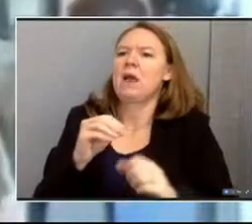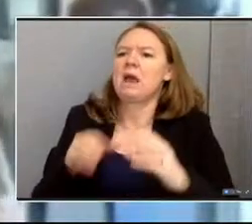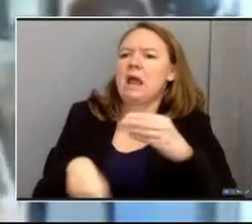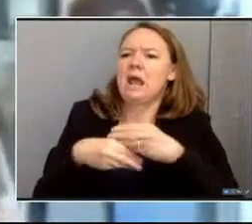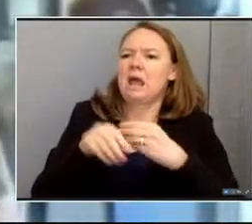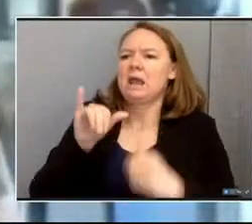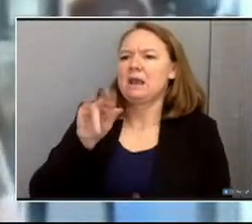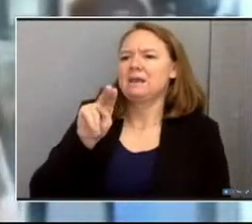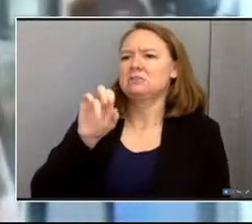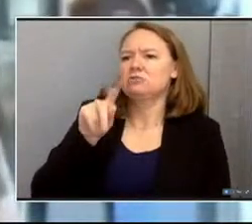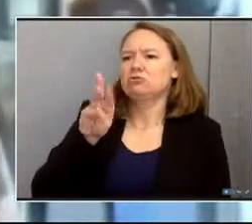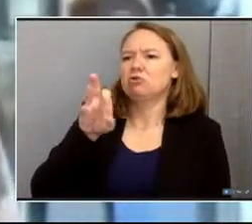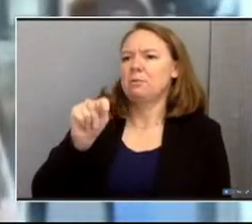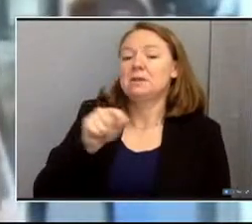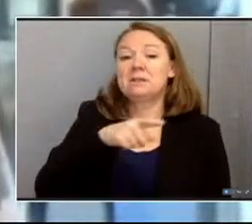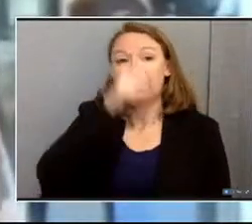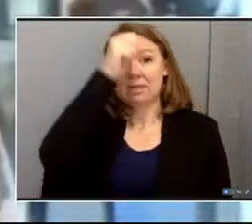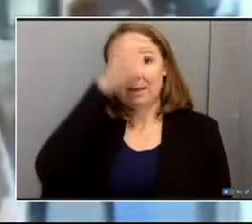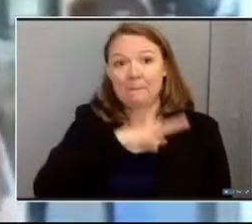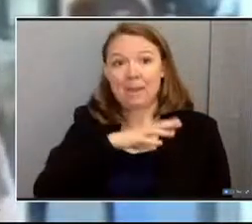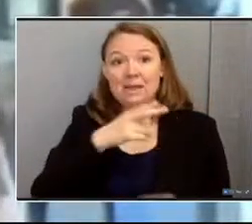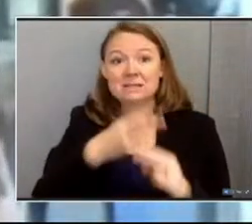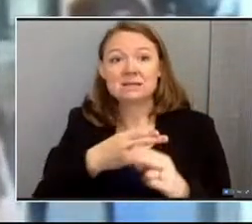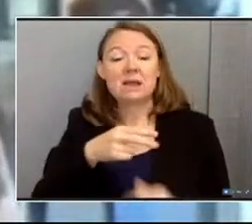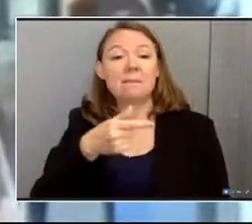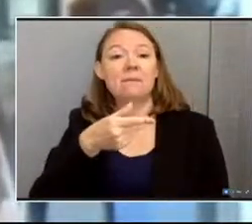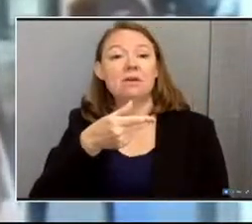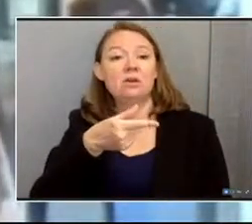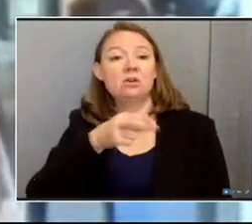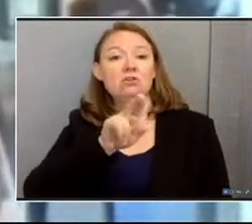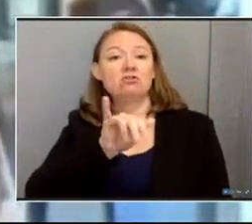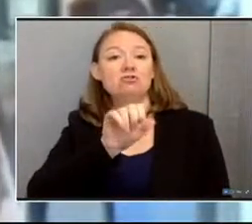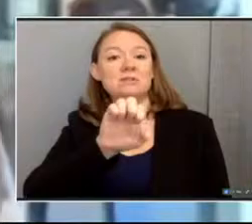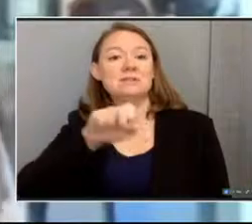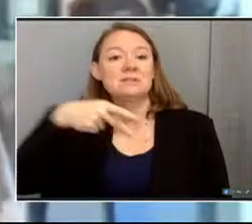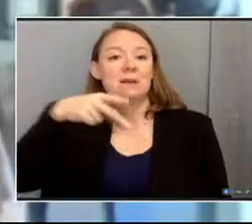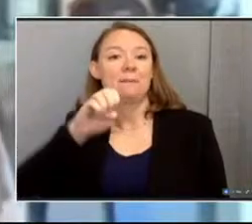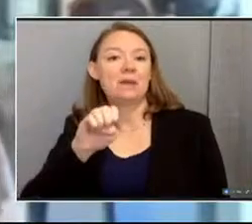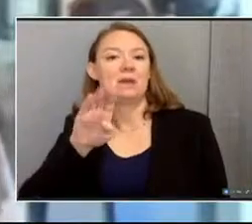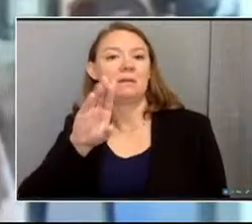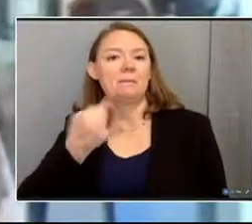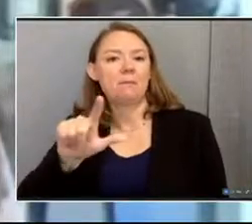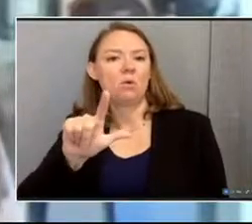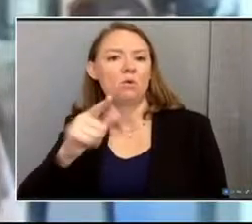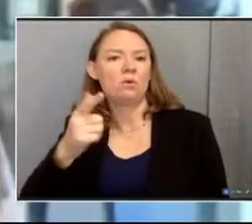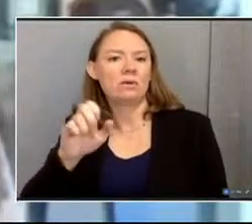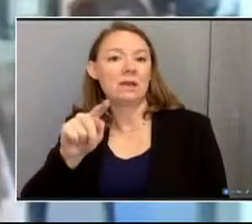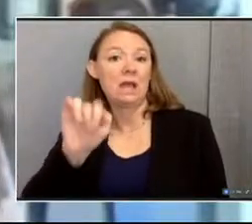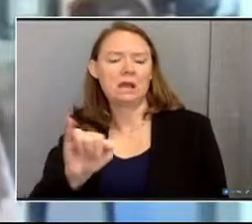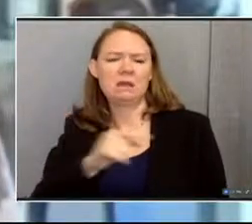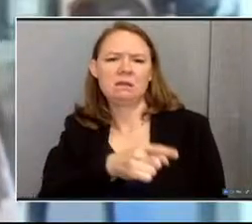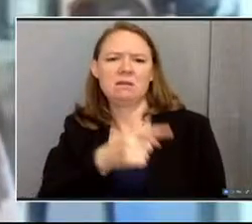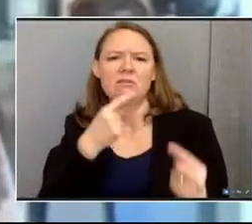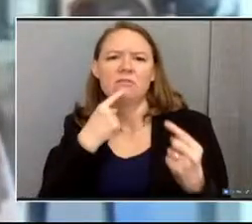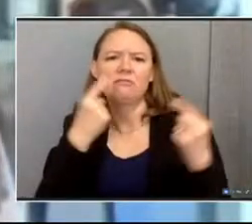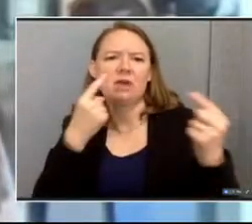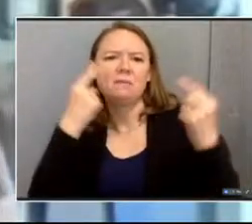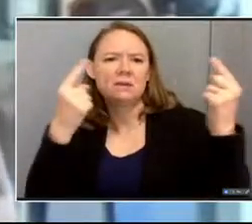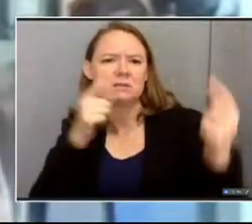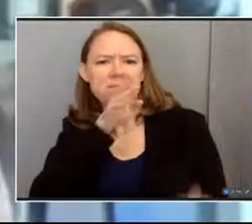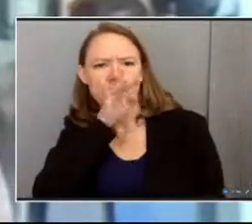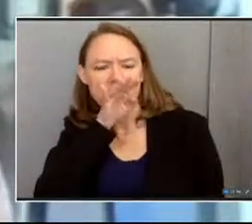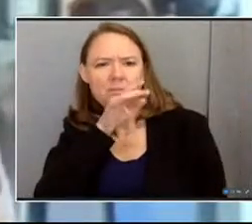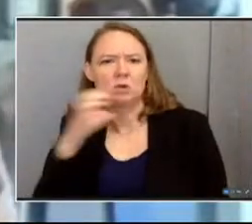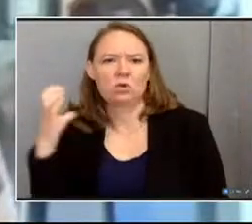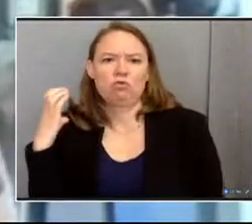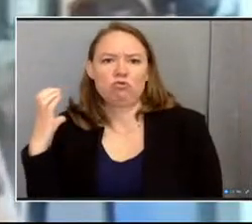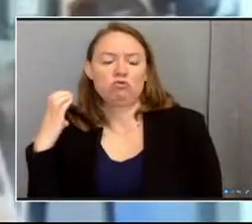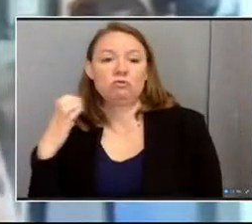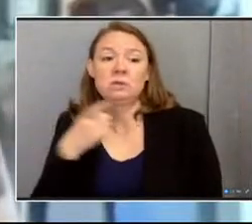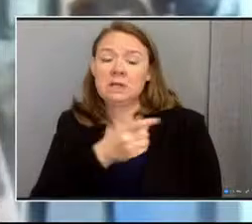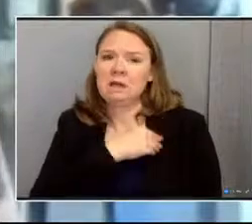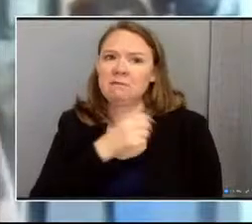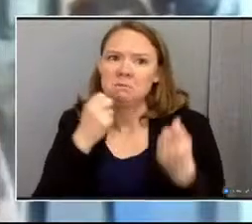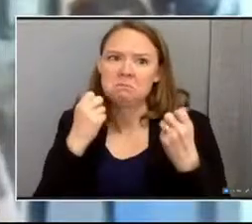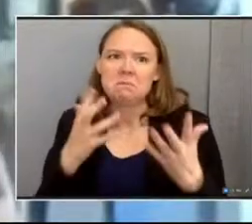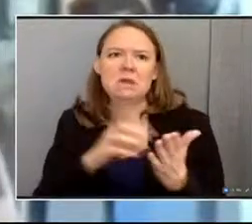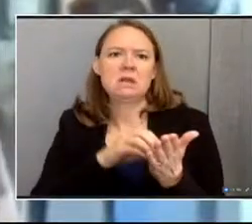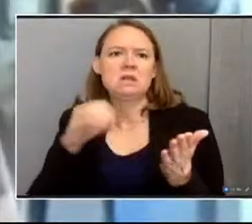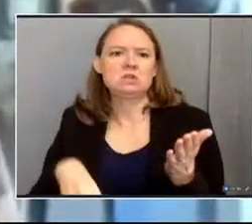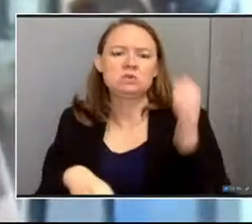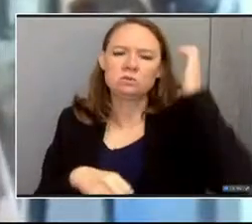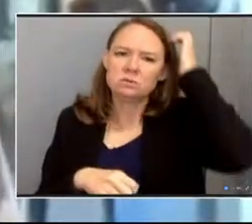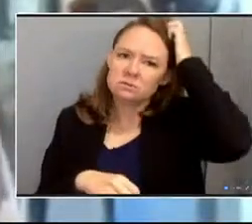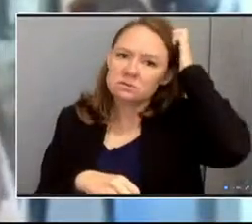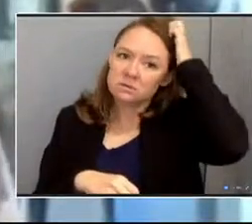a dynamic vocal coach who was known very far and had so many students that he felt he had no room